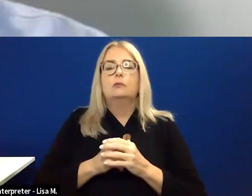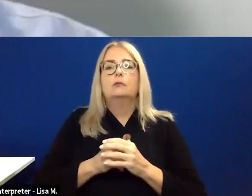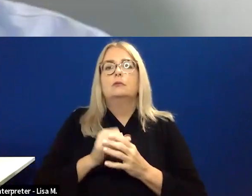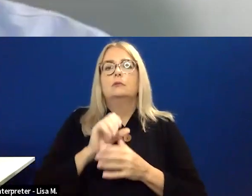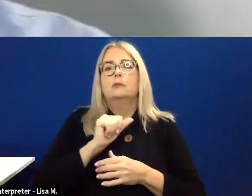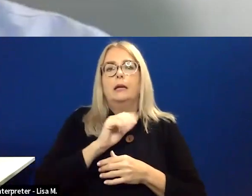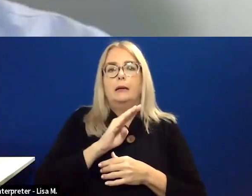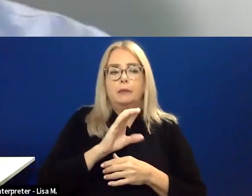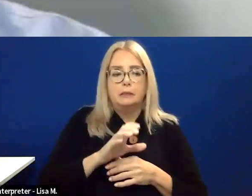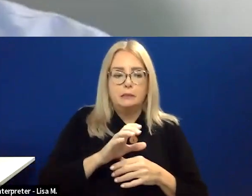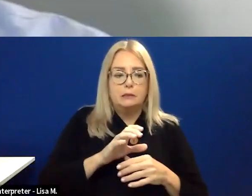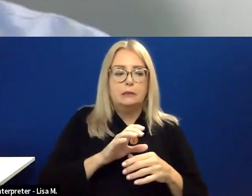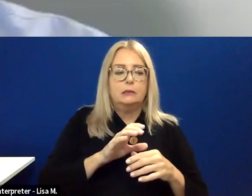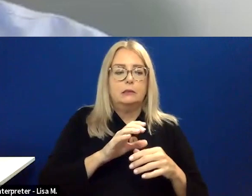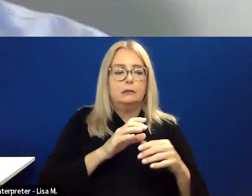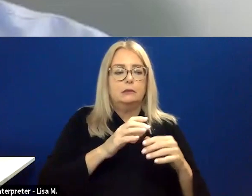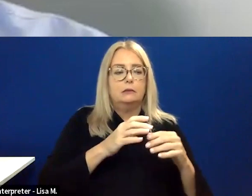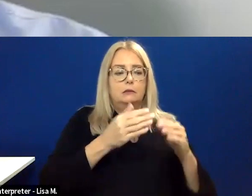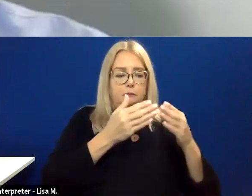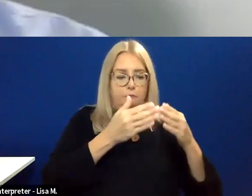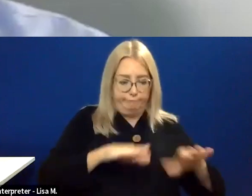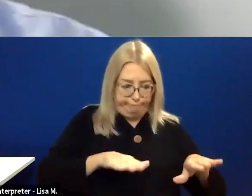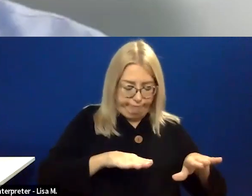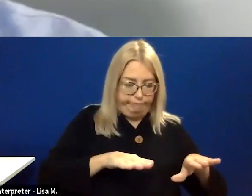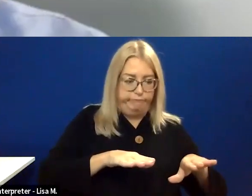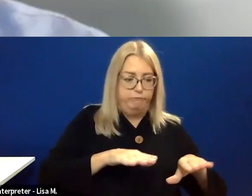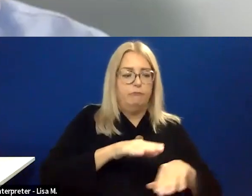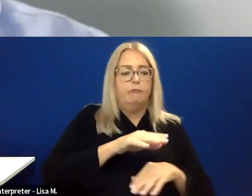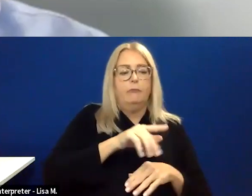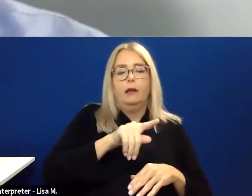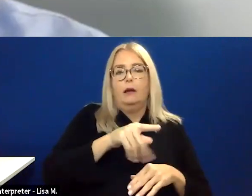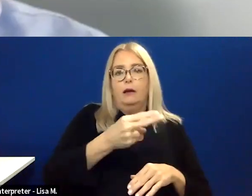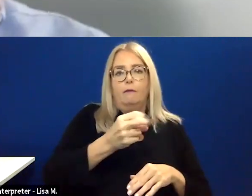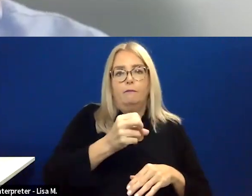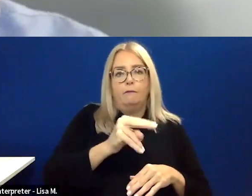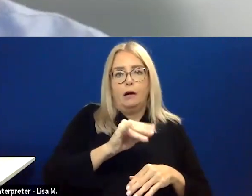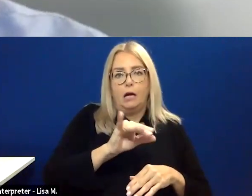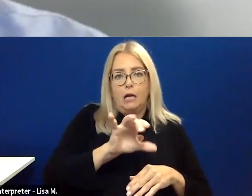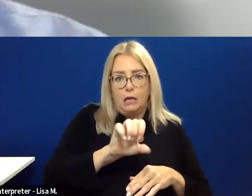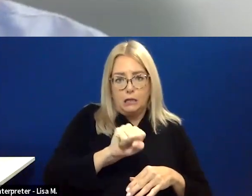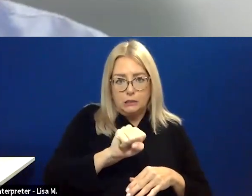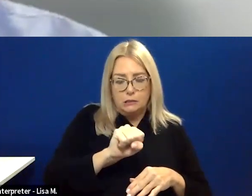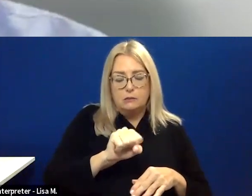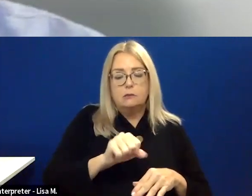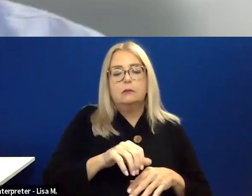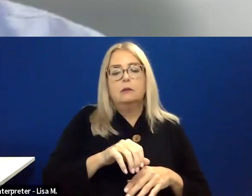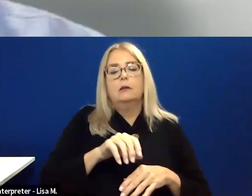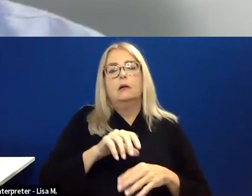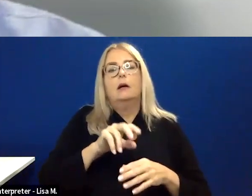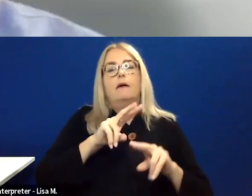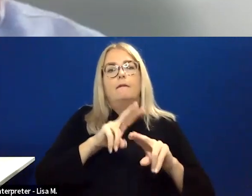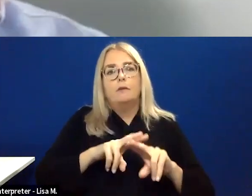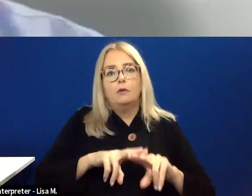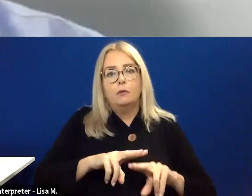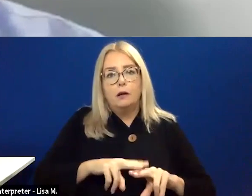and they broke comprehension down into uh into vocabulary and text comprehension but then again